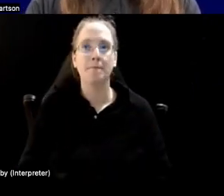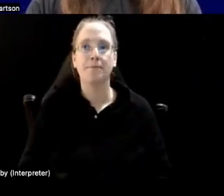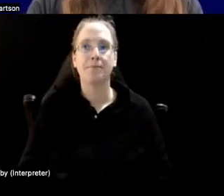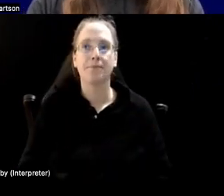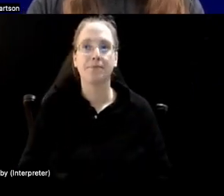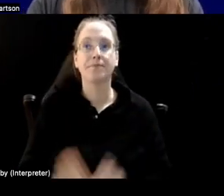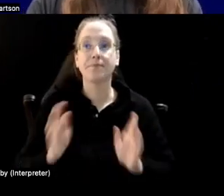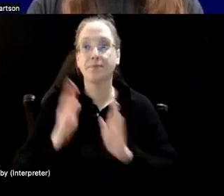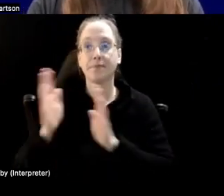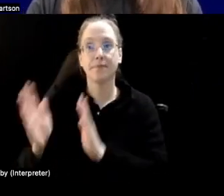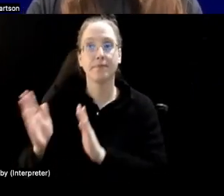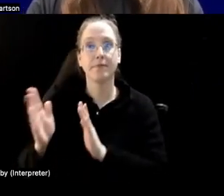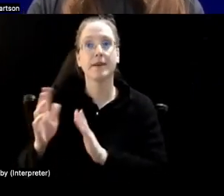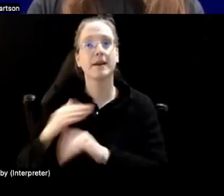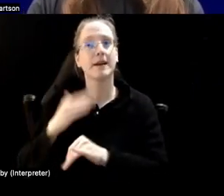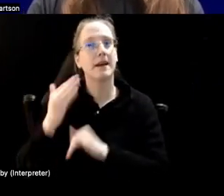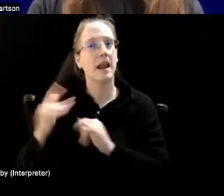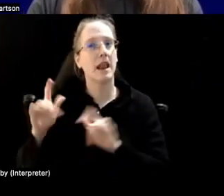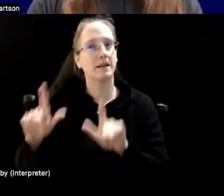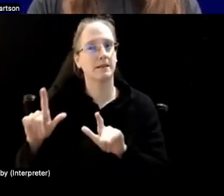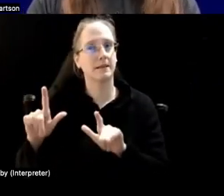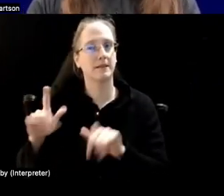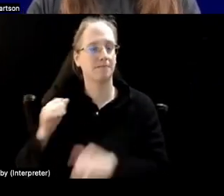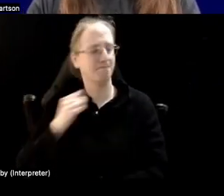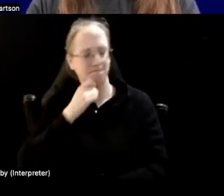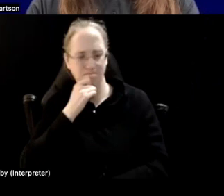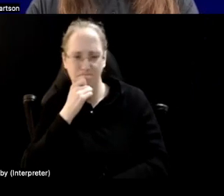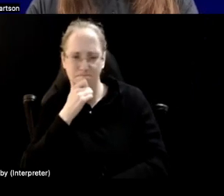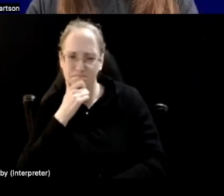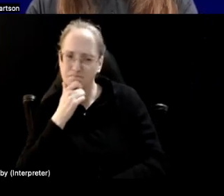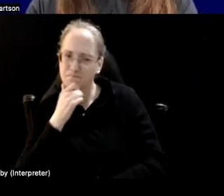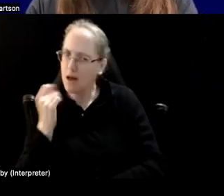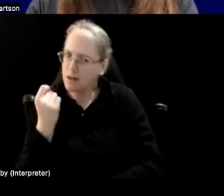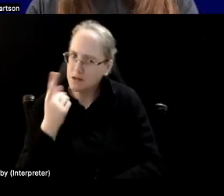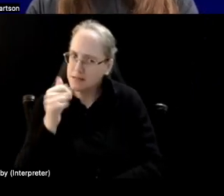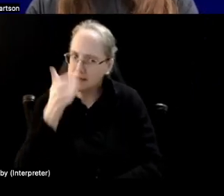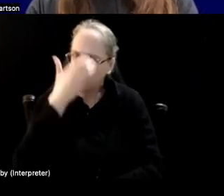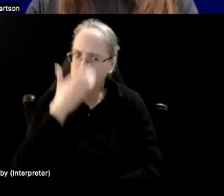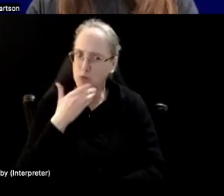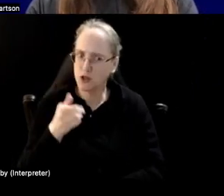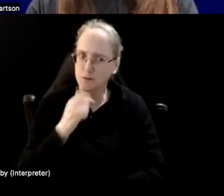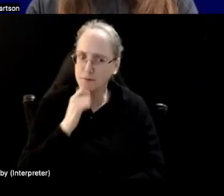expression that I can't really read, and that's okay. If you don't know what the emotion is,